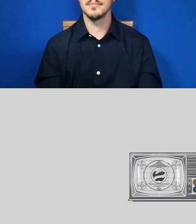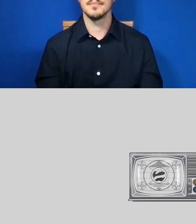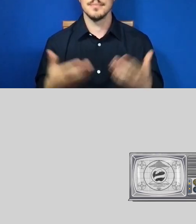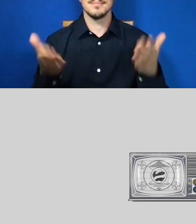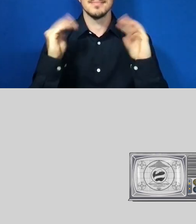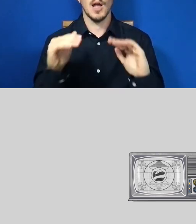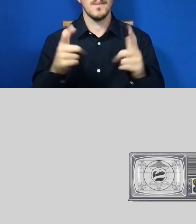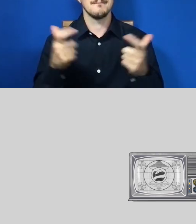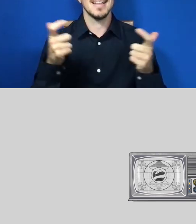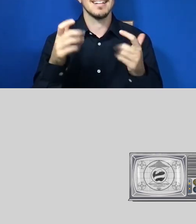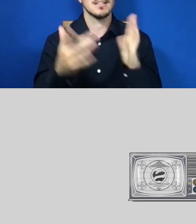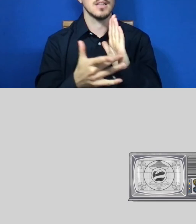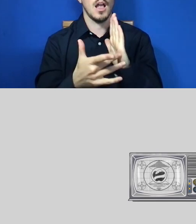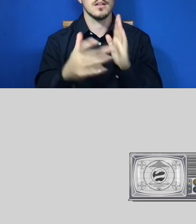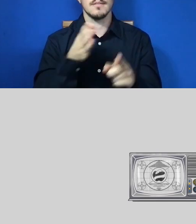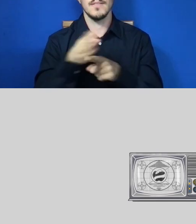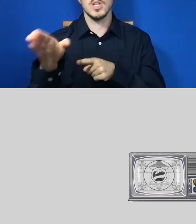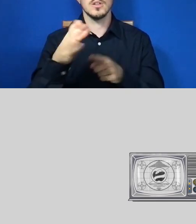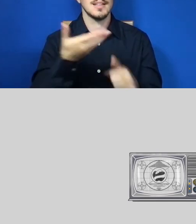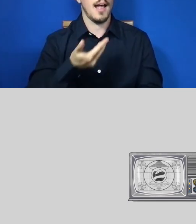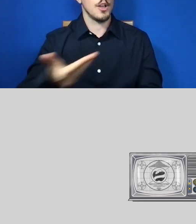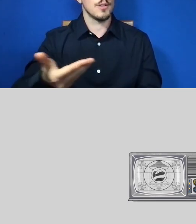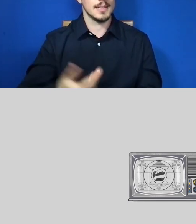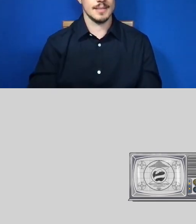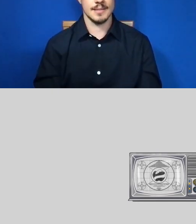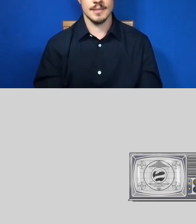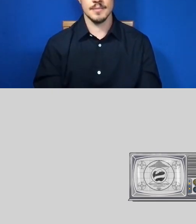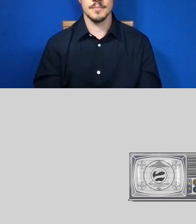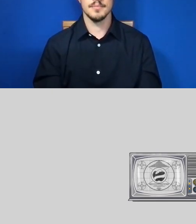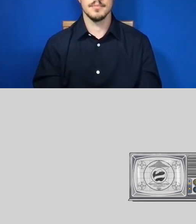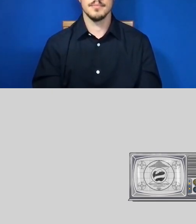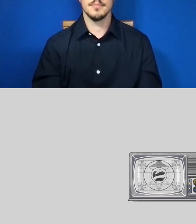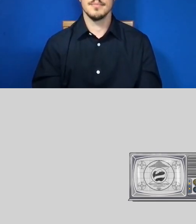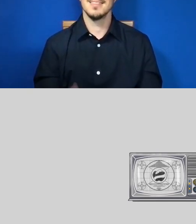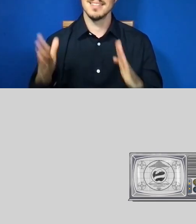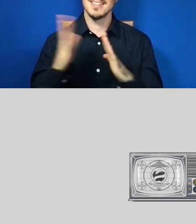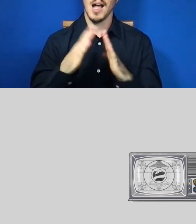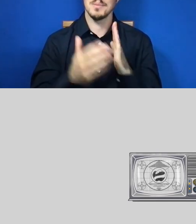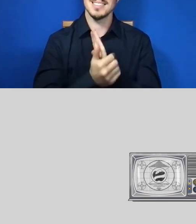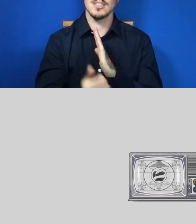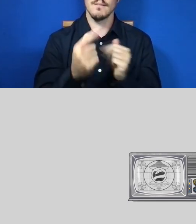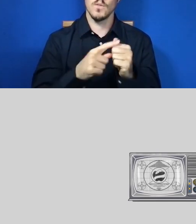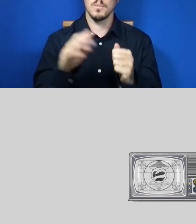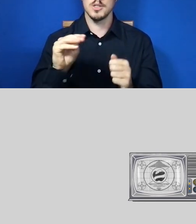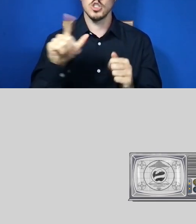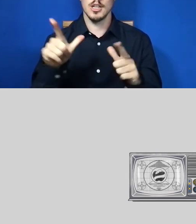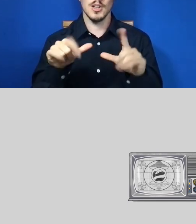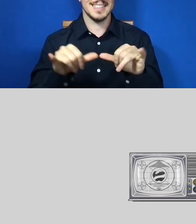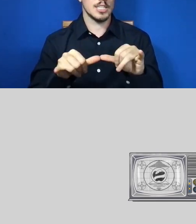Now let's take a look at big tech hiring. Some essential technical skills for machine learning engineers